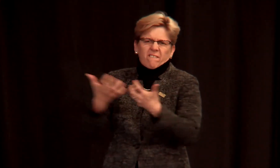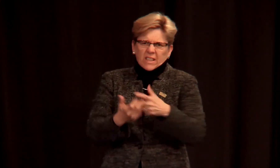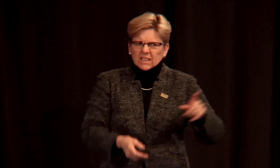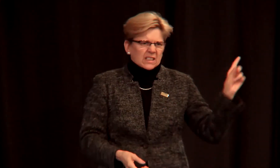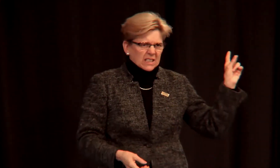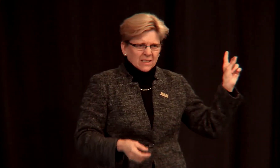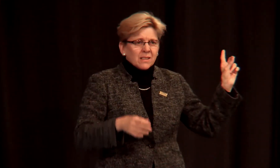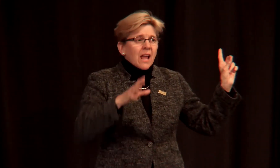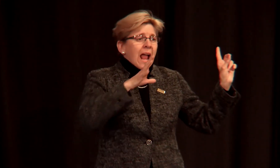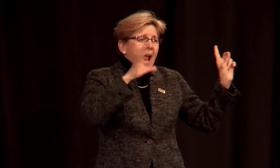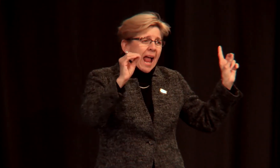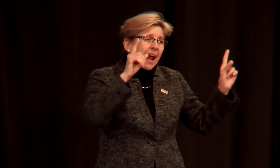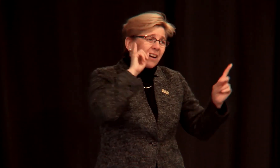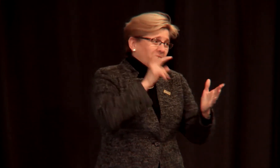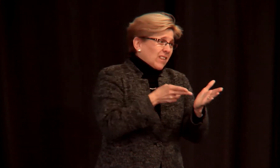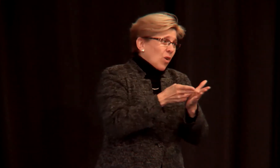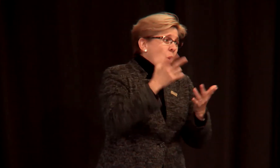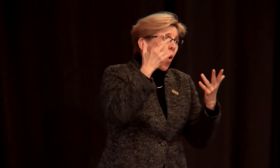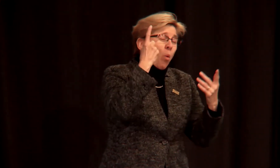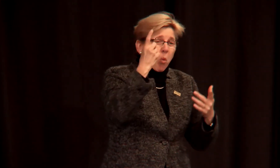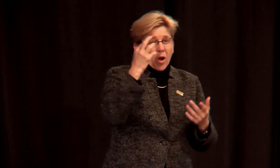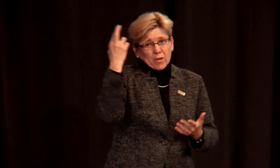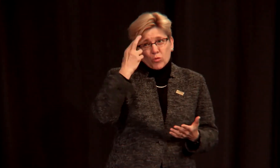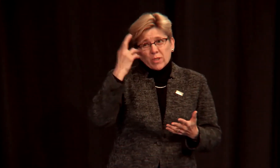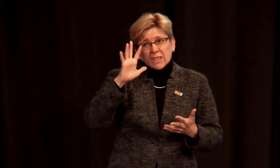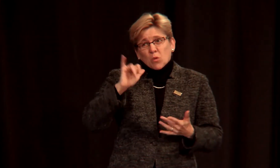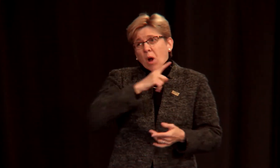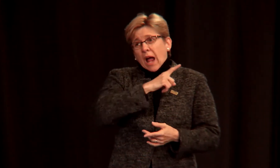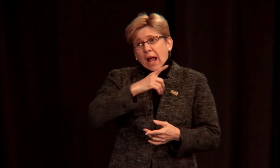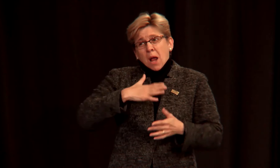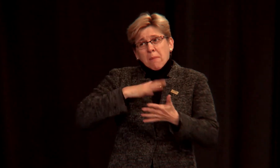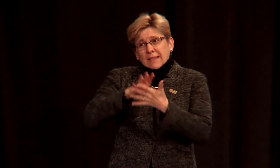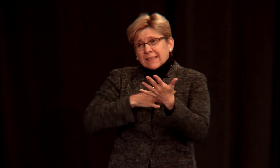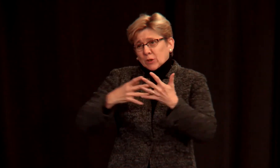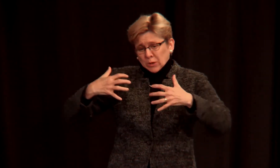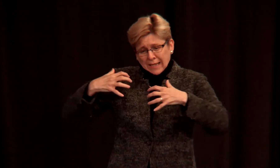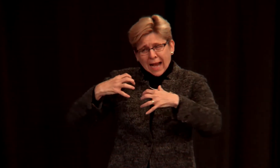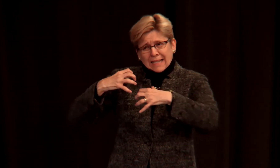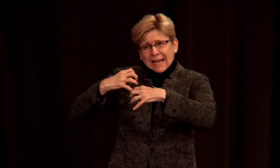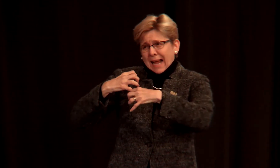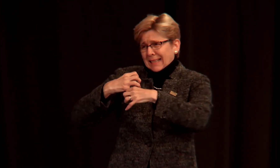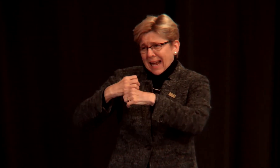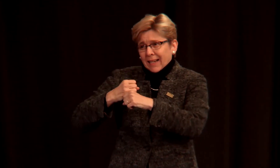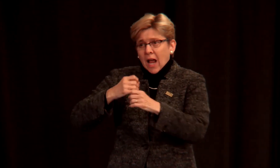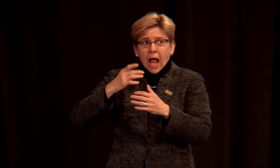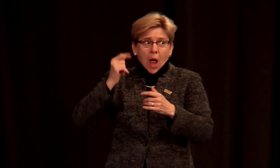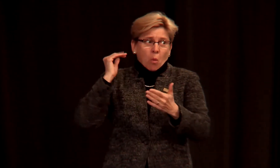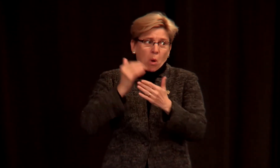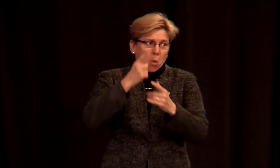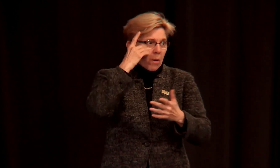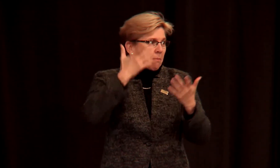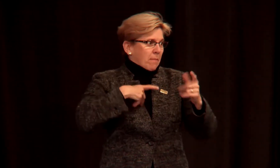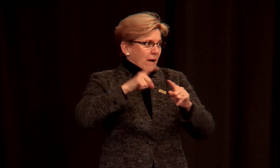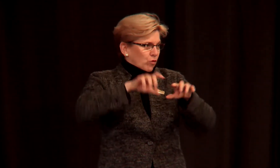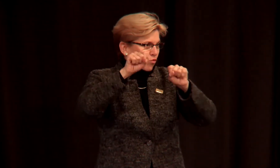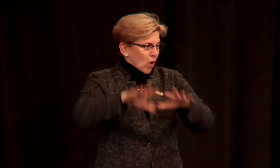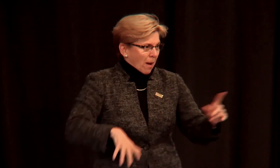the learning that you'll have today just fits these concepts and it's one of the reasons, even though my schedule got tighter and tighter,